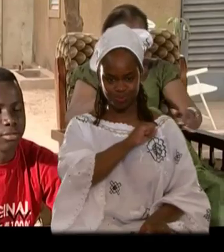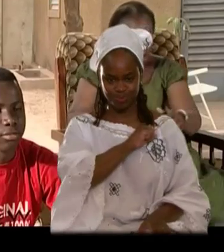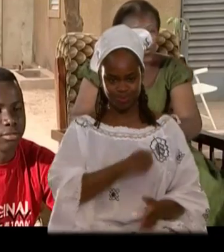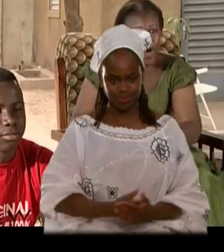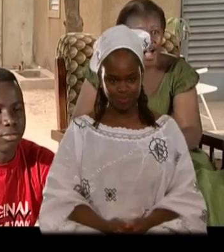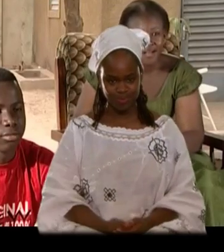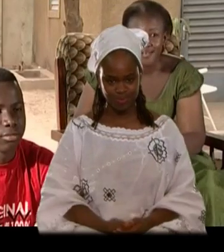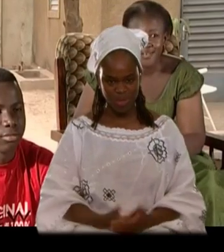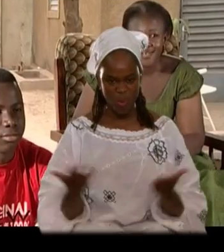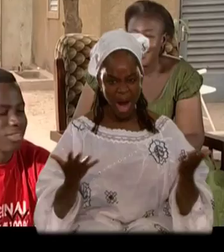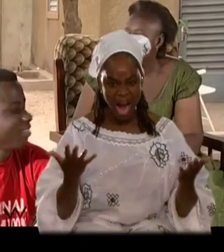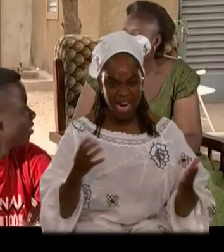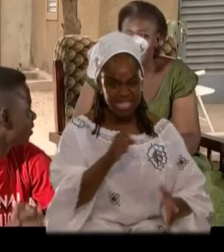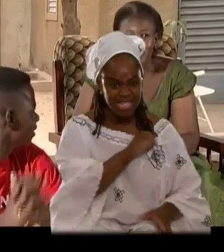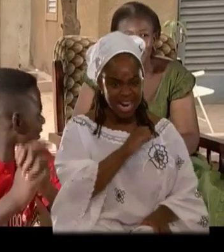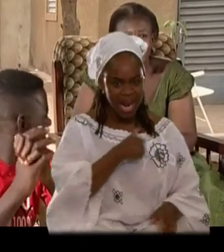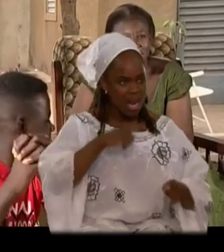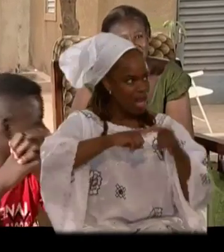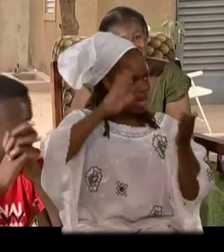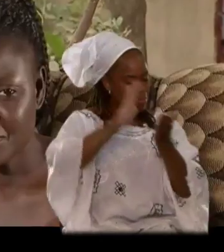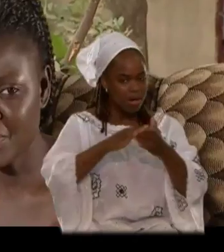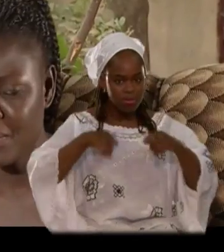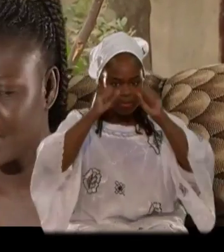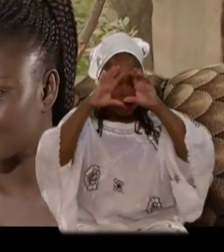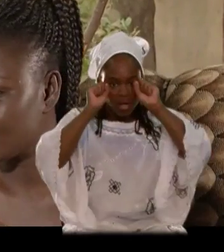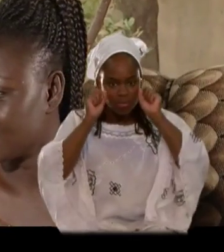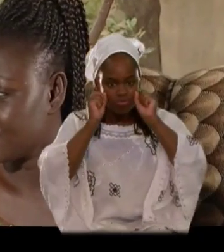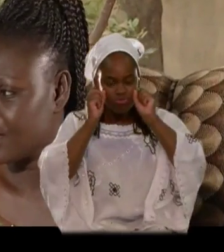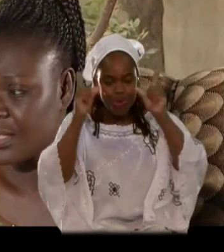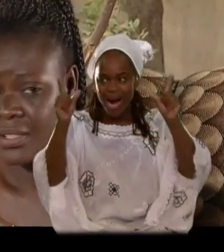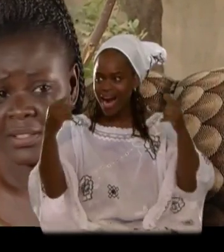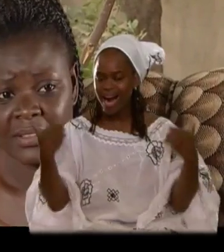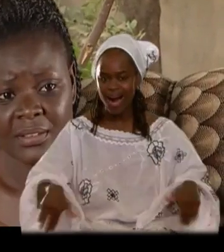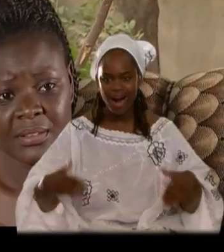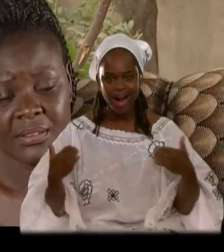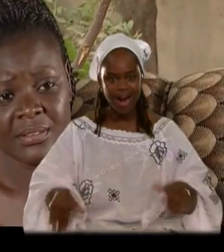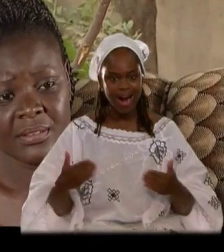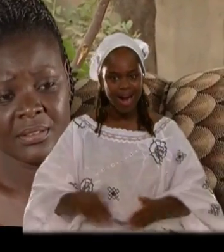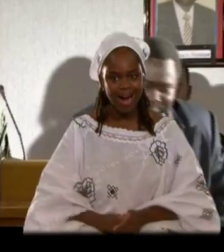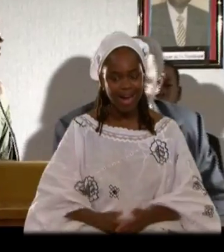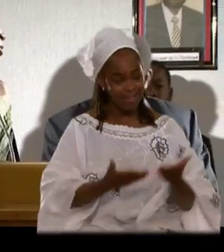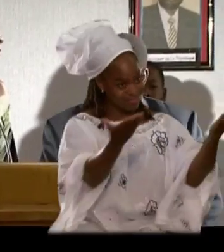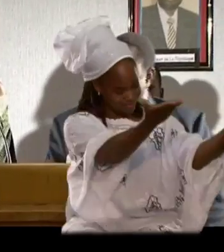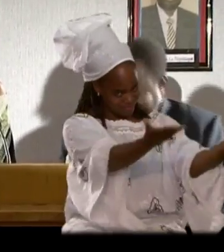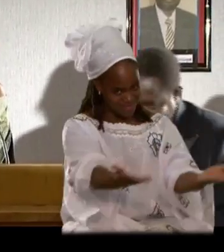What?! Sali? I don't believe it! I'm astonished! The floor is yours. Thank you, Mr. President.